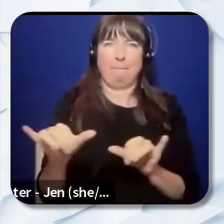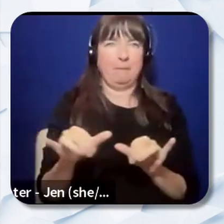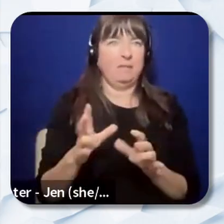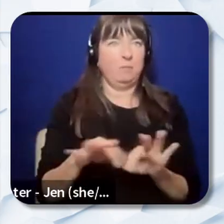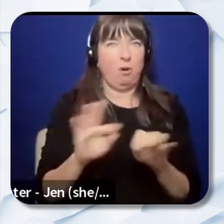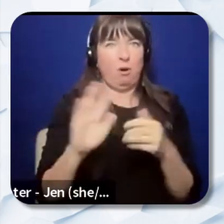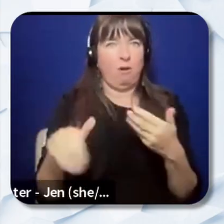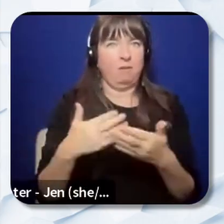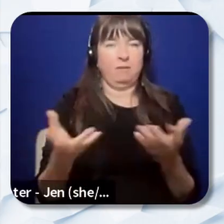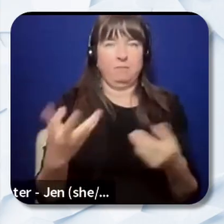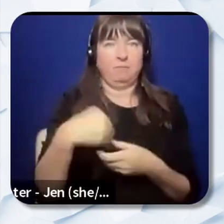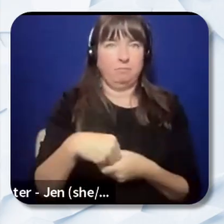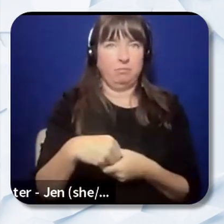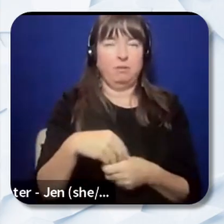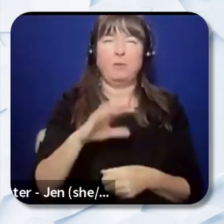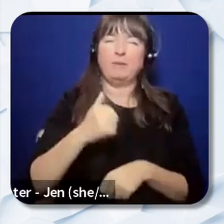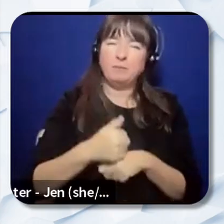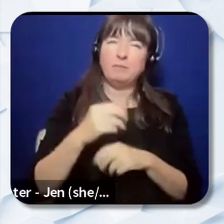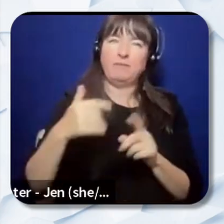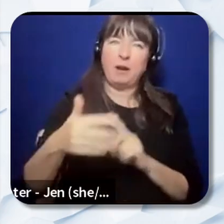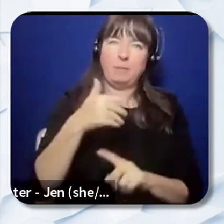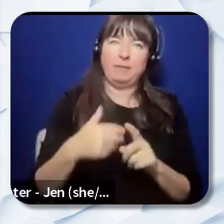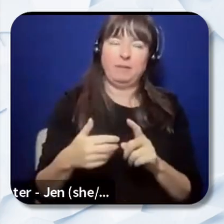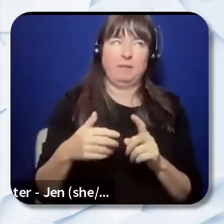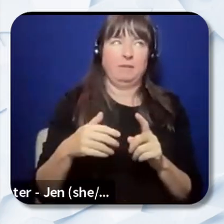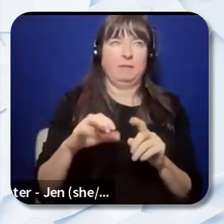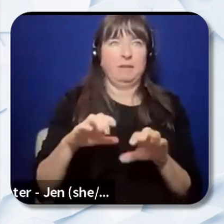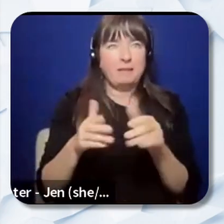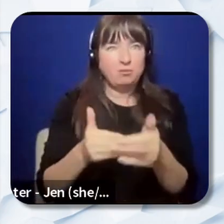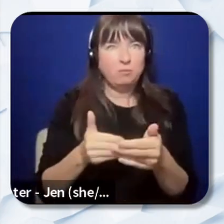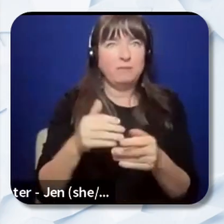the biggest thing is building that environment that inclusive classroom setting and also that